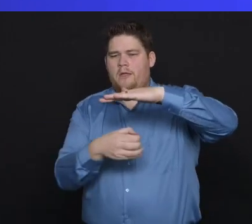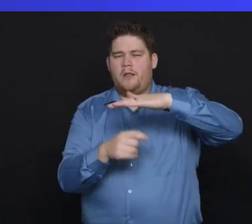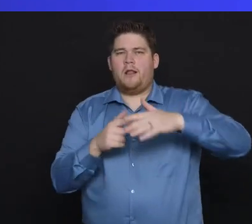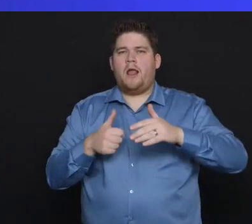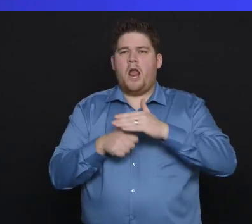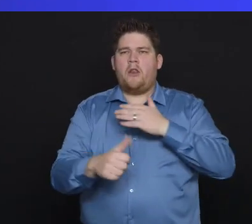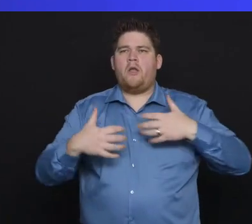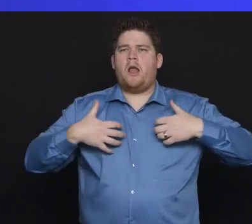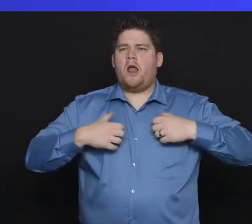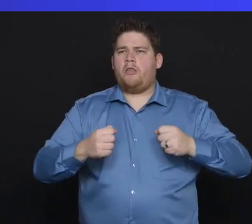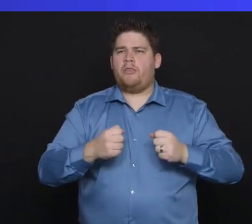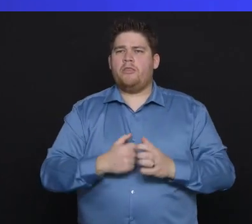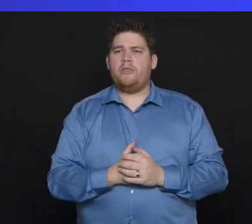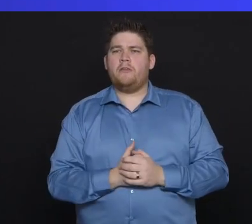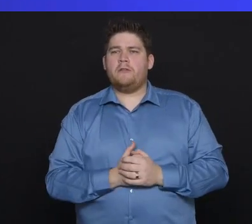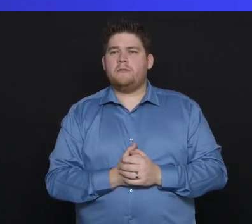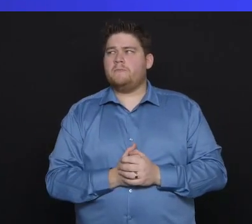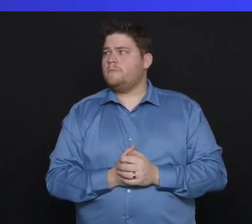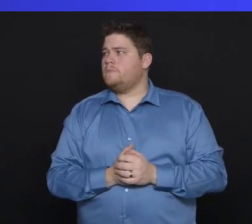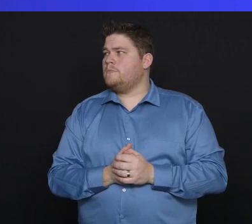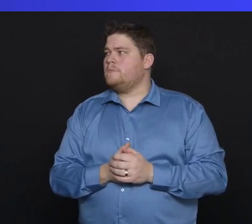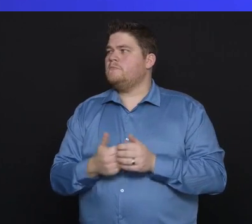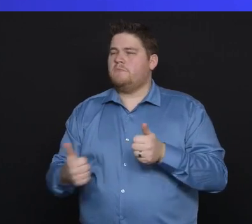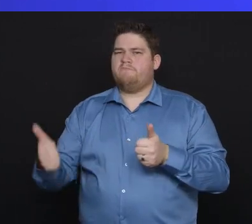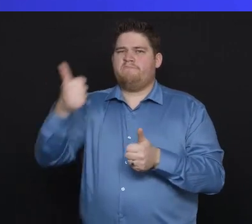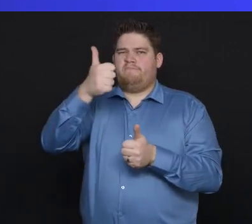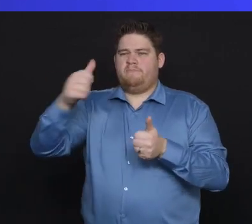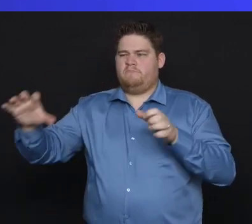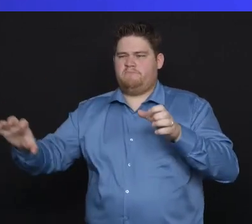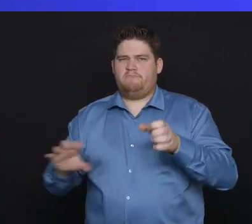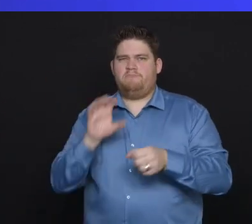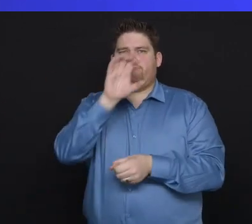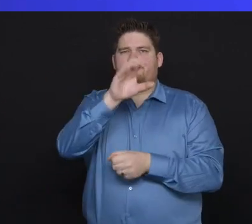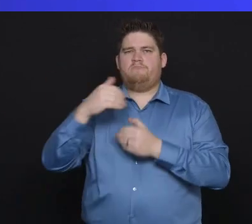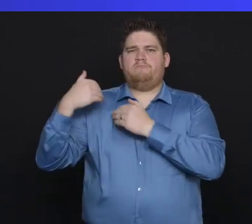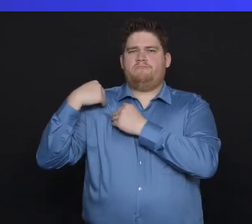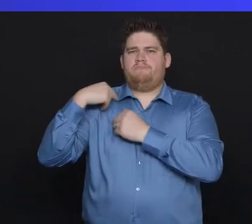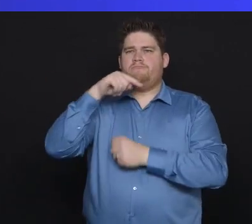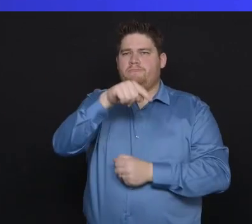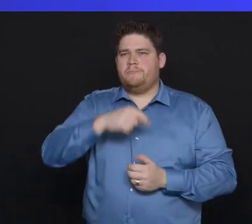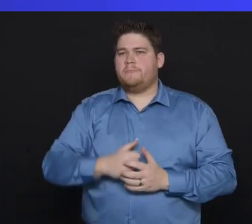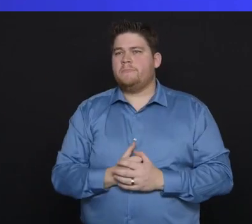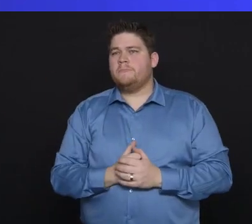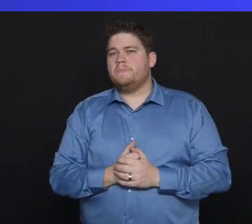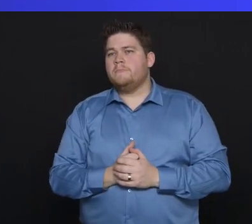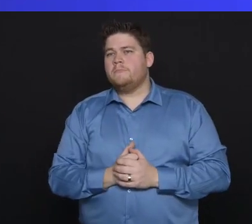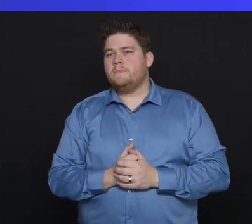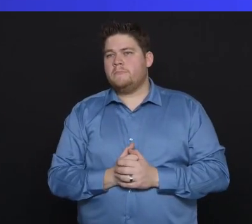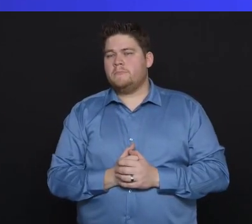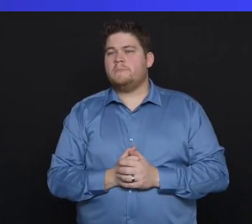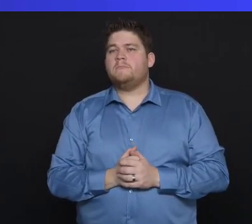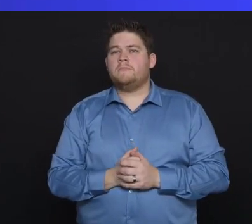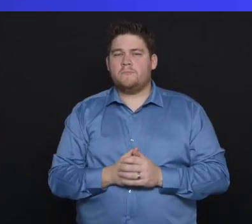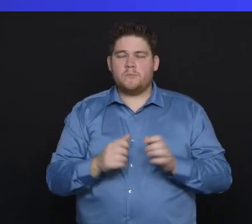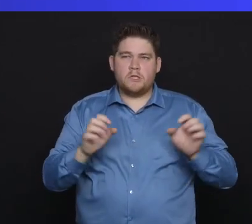I think urgent and primary care centres and their expansion, I don't think